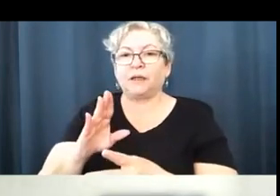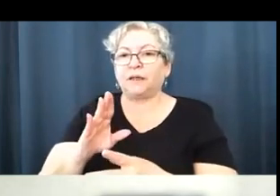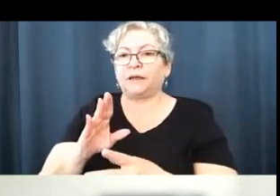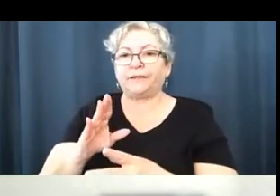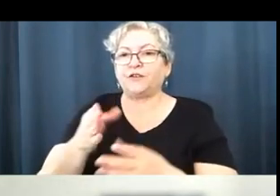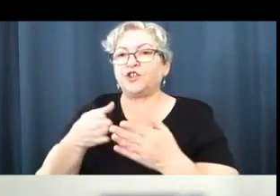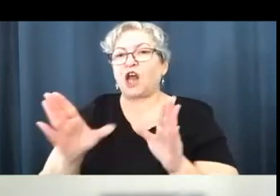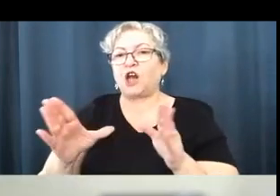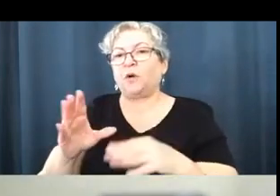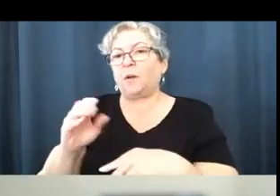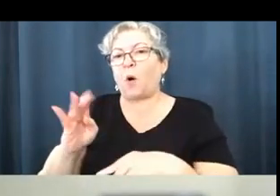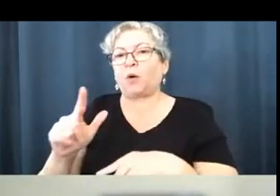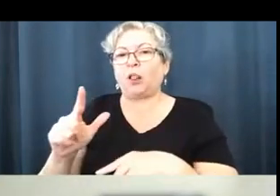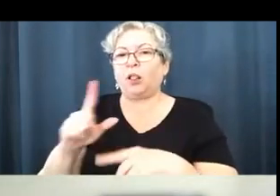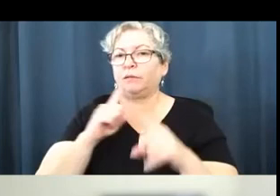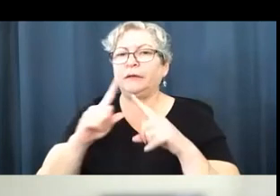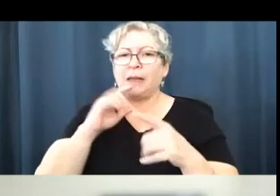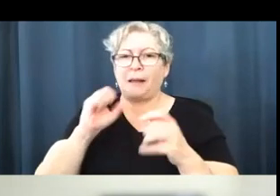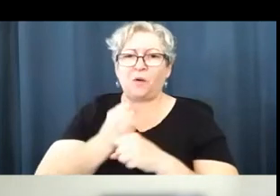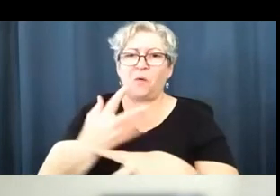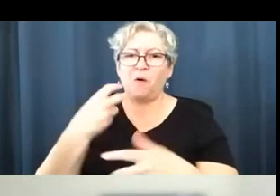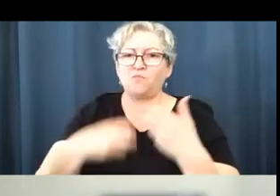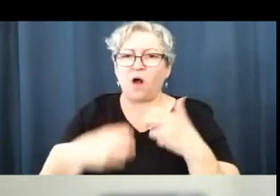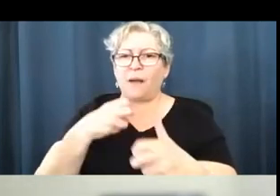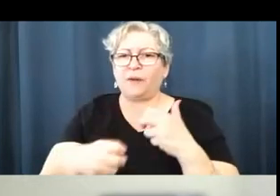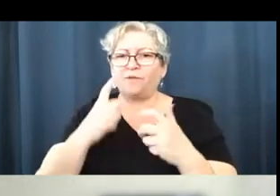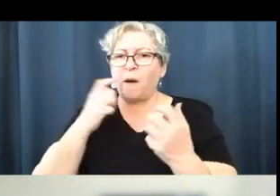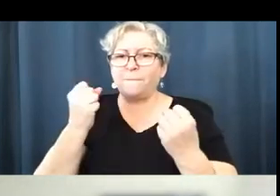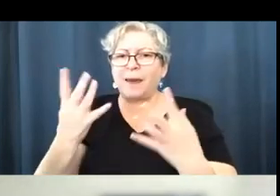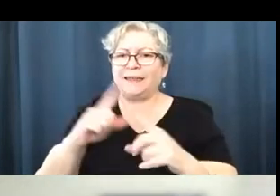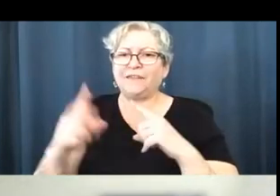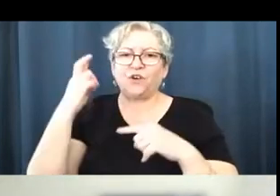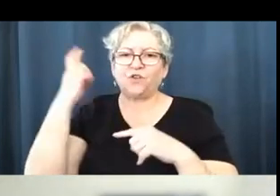Those can be very problematic for a lot of different reasons if they're not done properly.